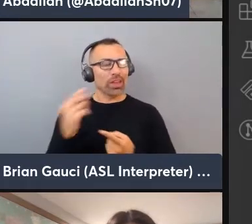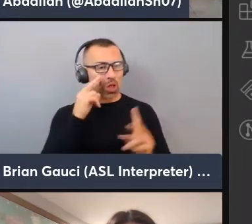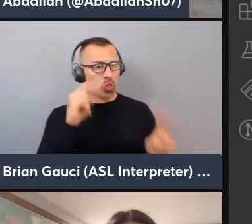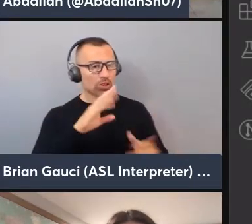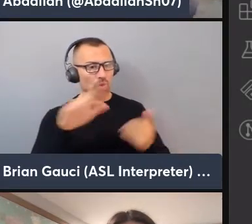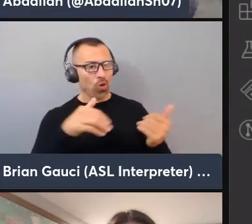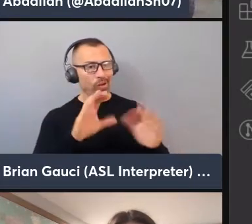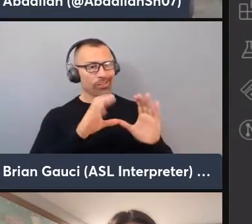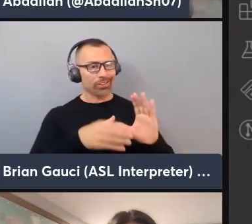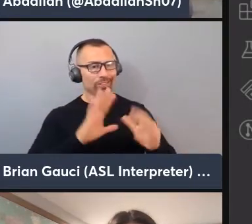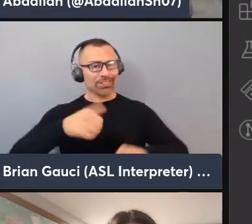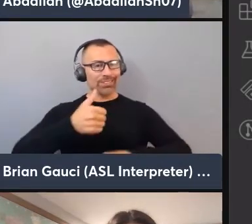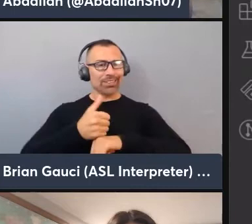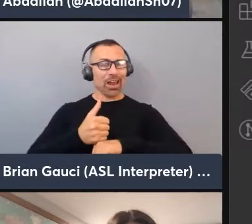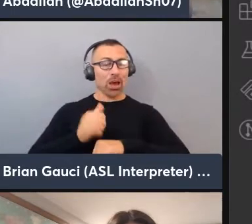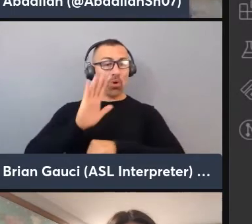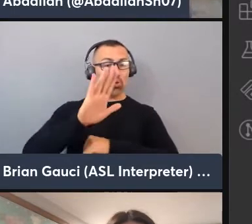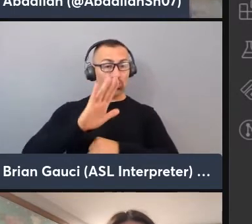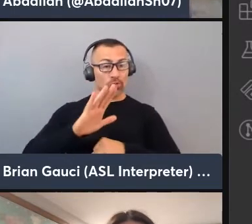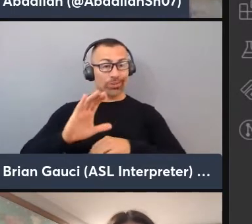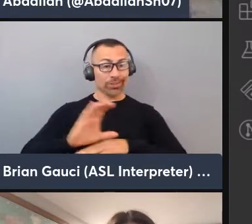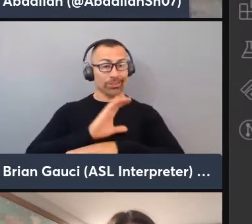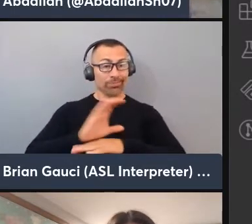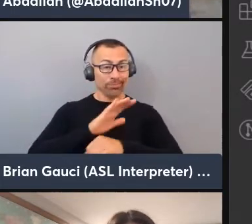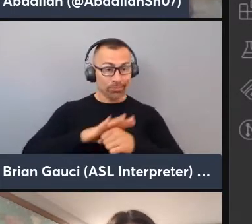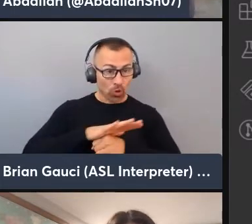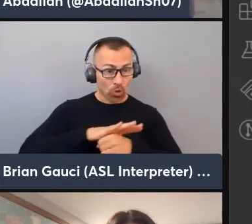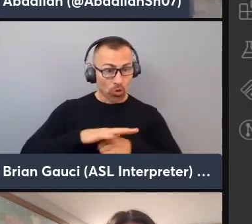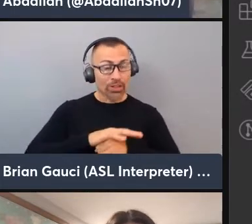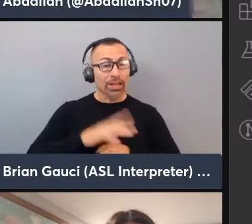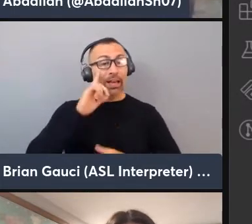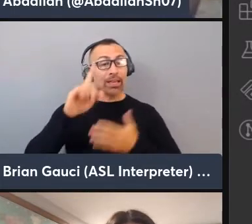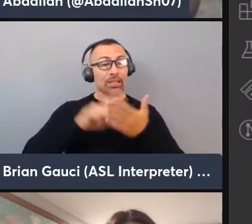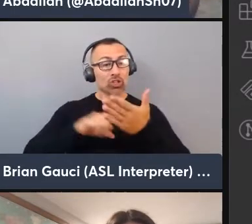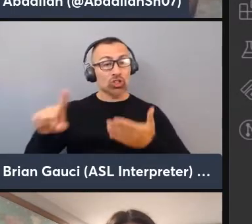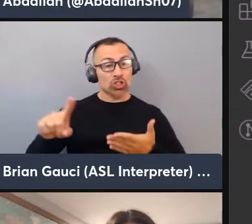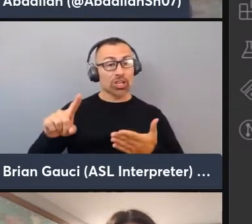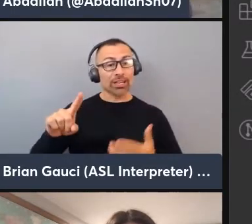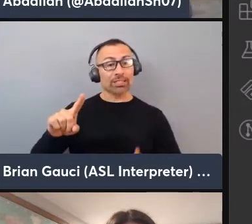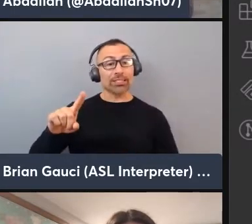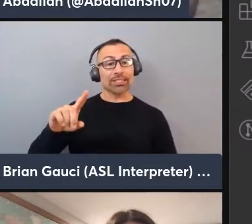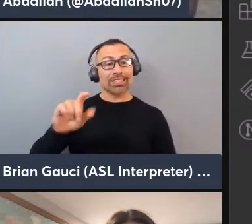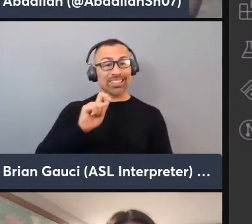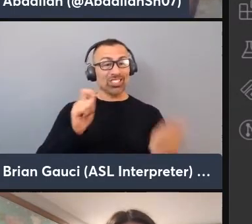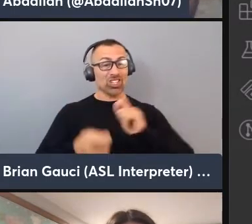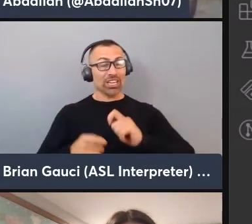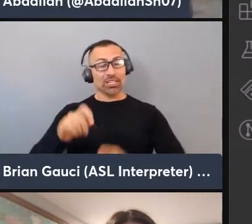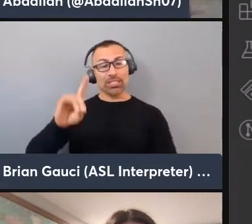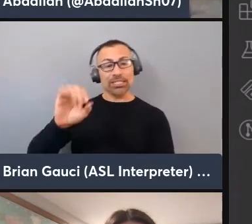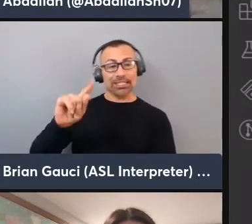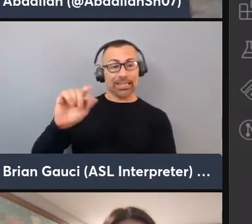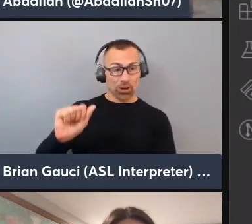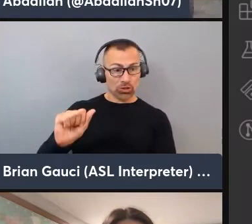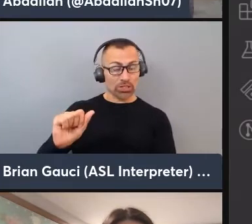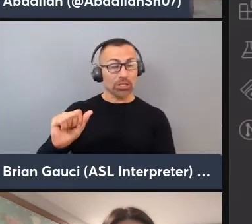and then checks the Delta between your Amplify project that's in the cloud, in your AWS profile,